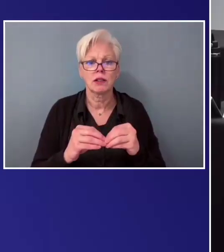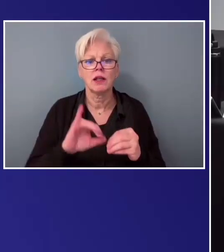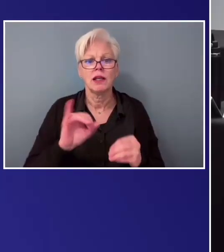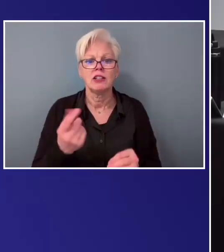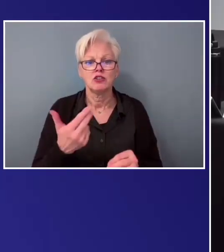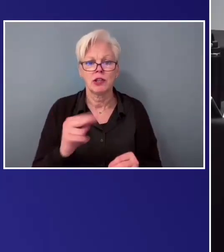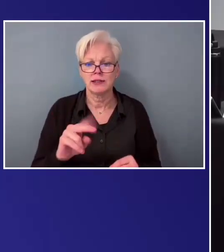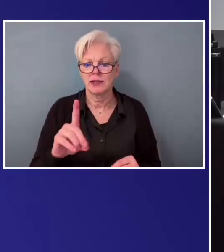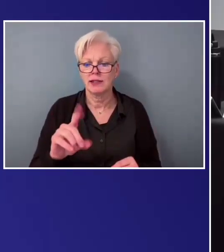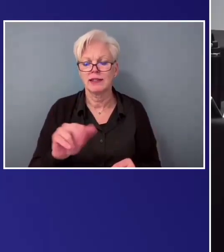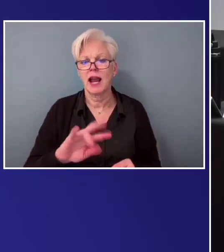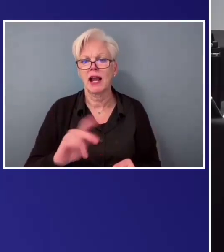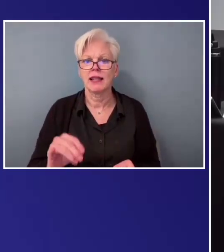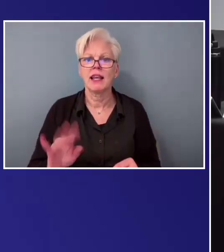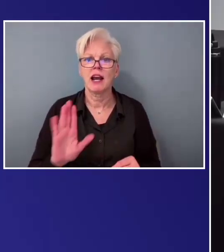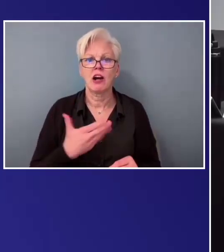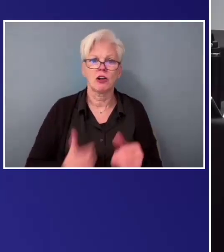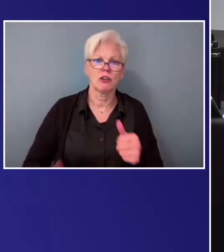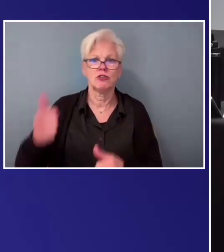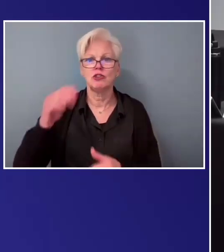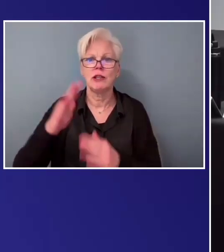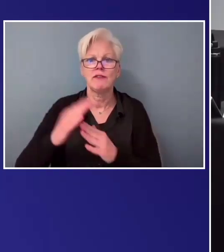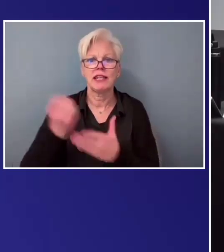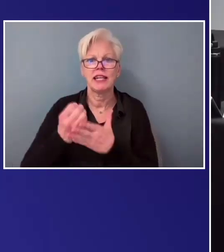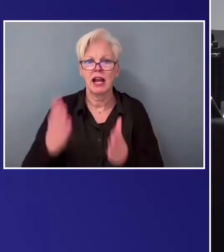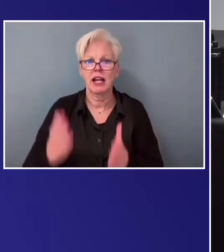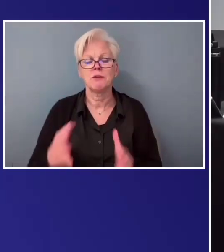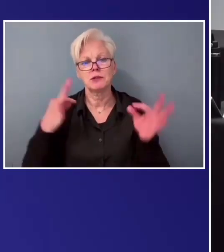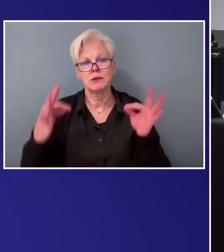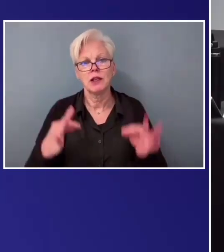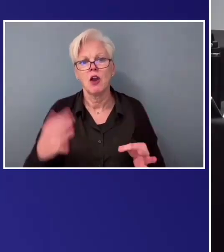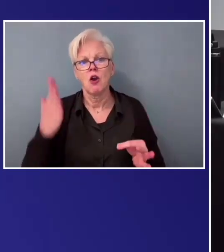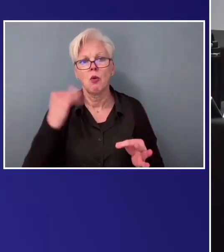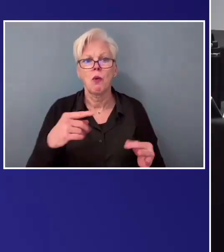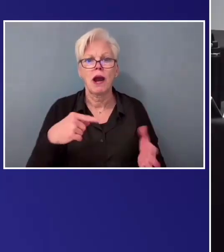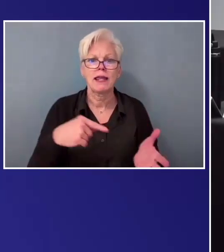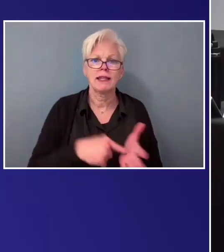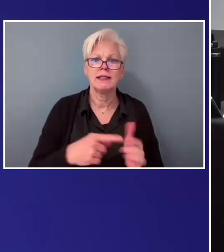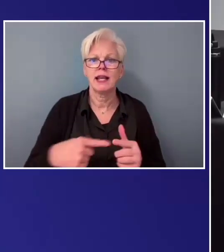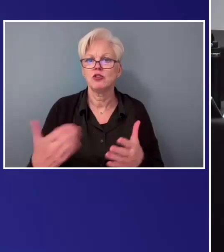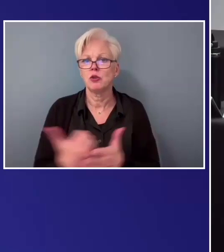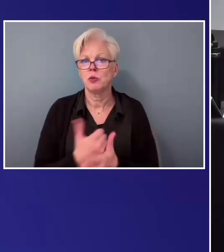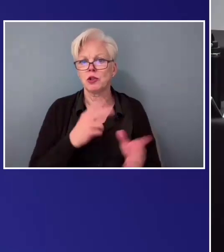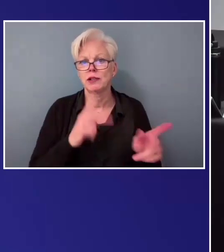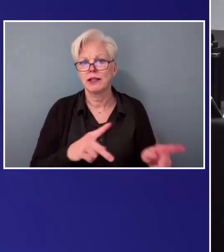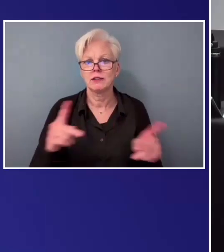will talk a lot more about why we chose -- why, why the debt-to-earnings ratio we felt